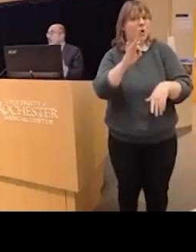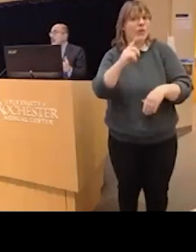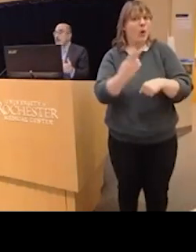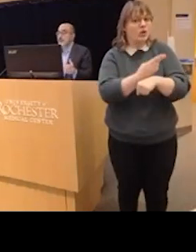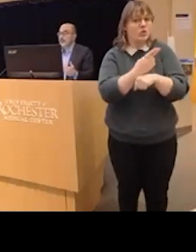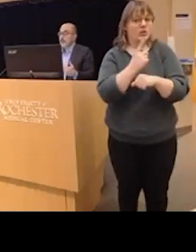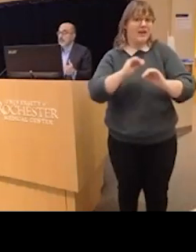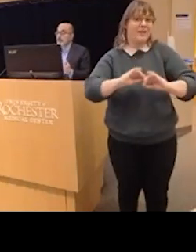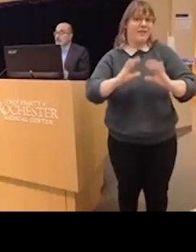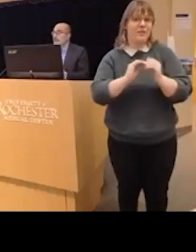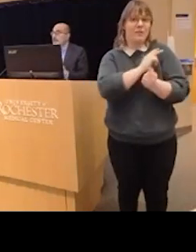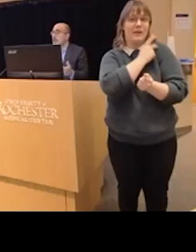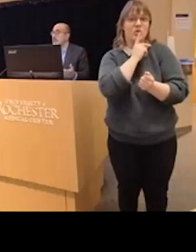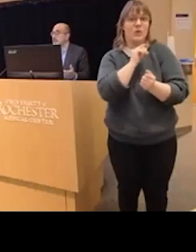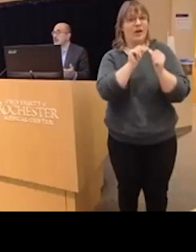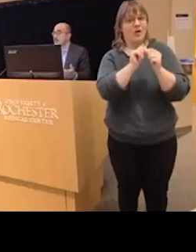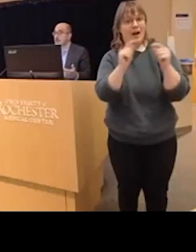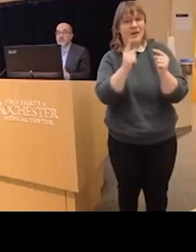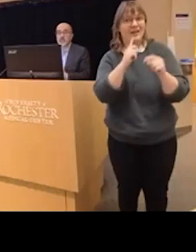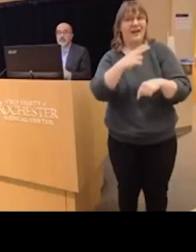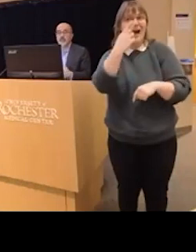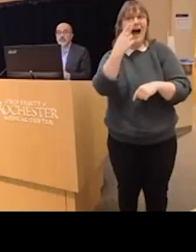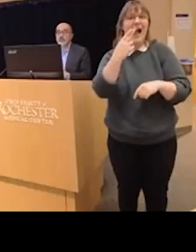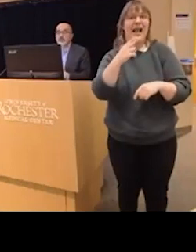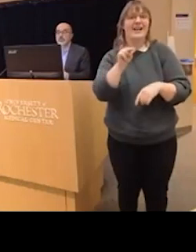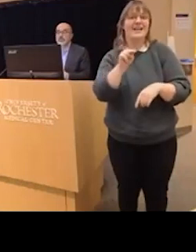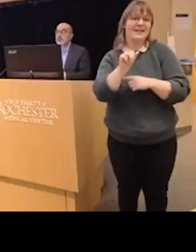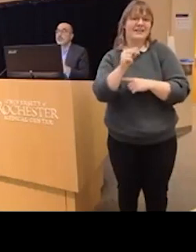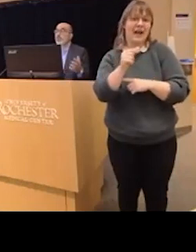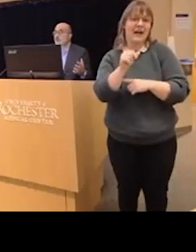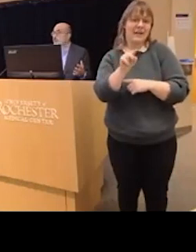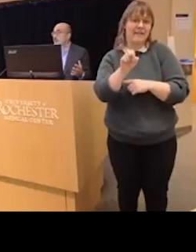with um chronic pain and high negative effect that are much that's one of the most important